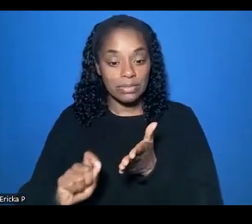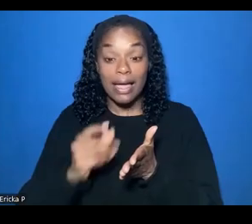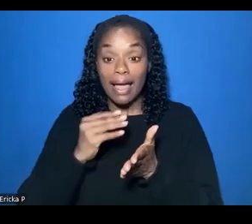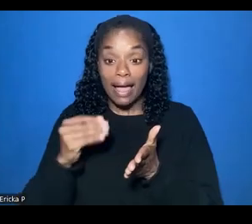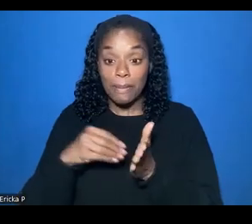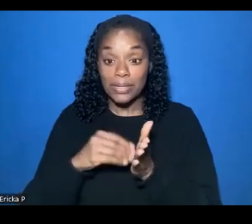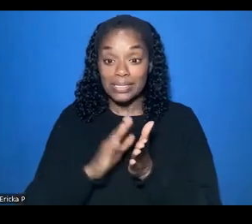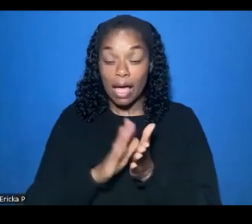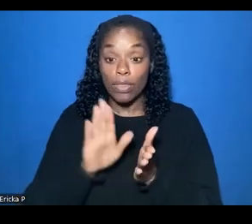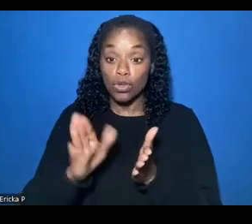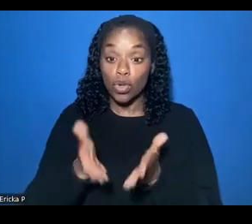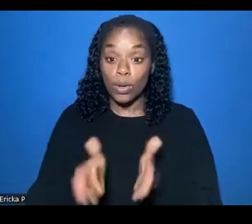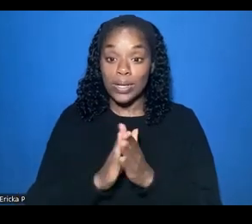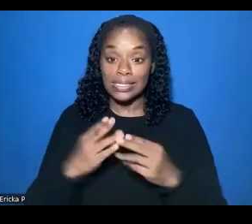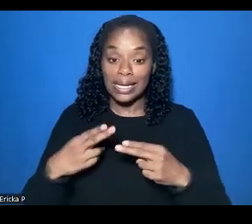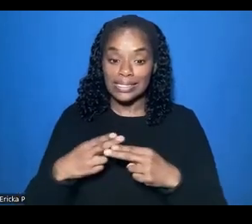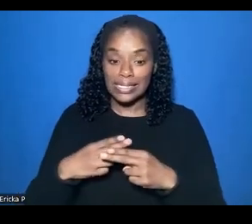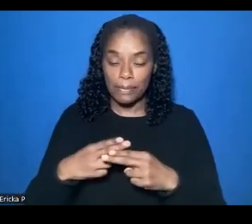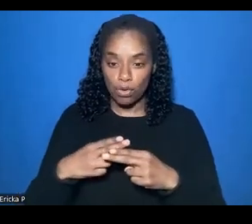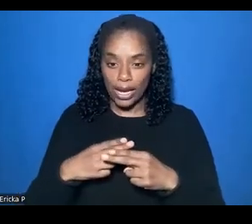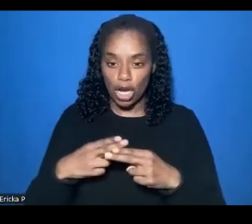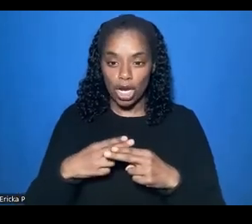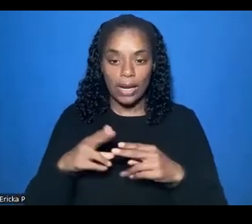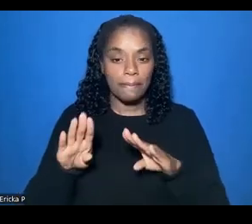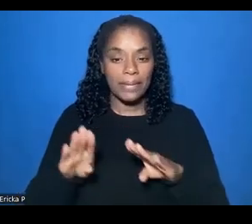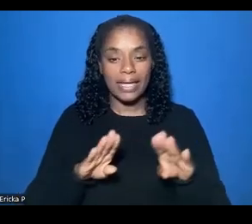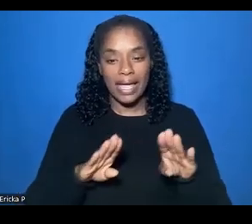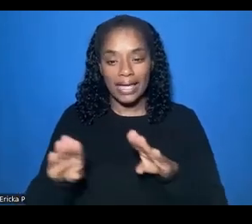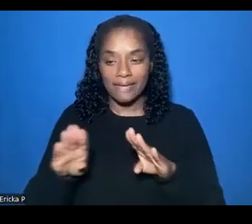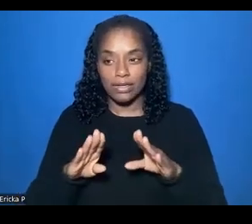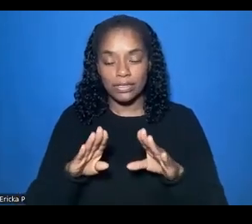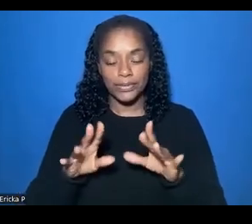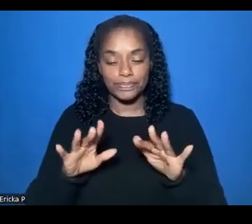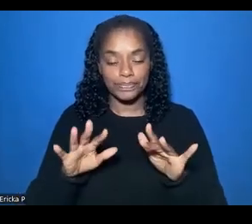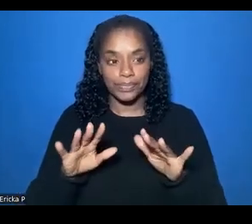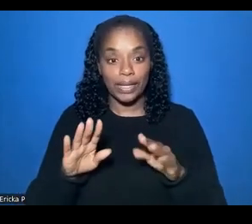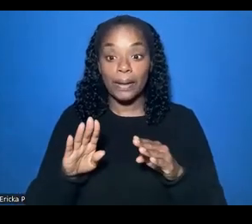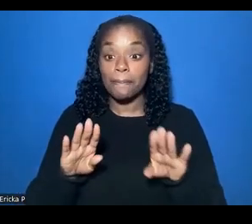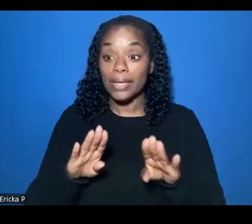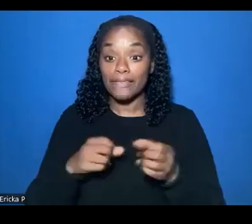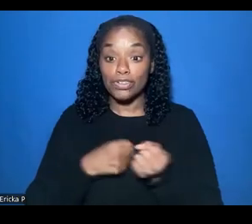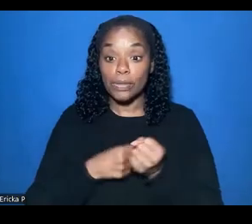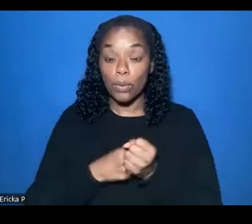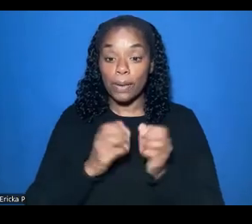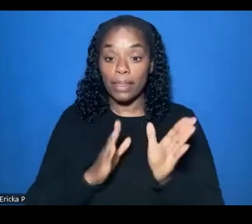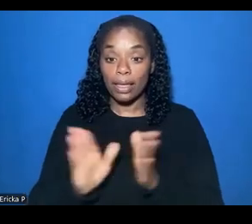requesting the temporary, behavior, Behavior Support Plan.